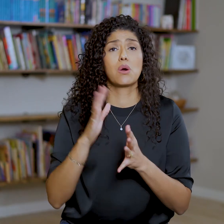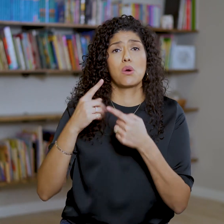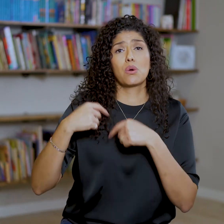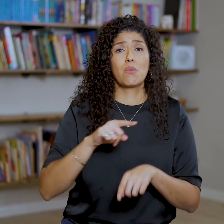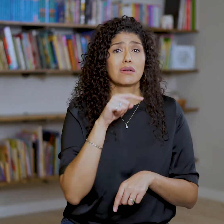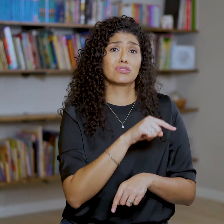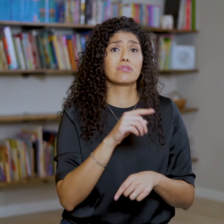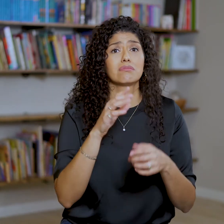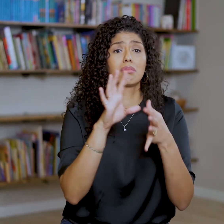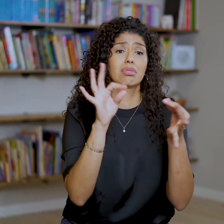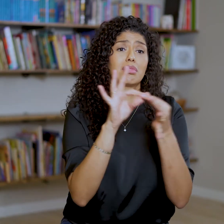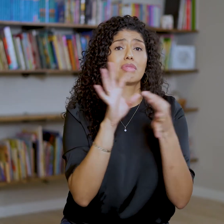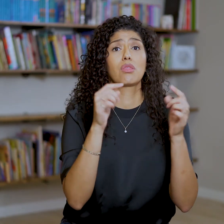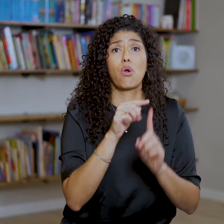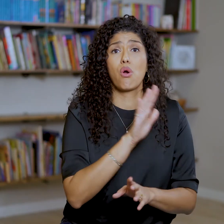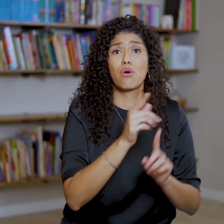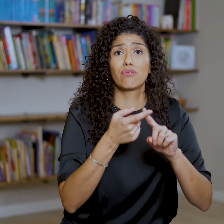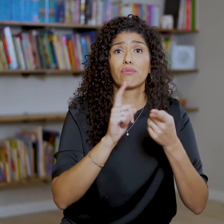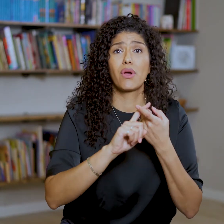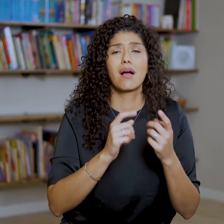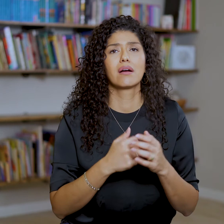As she’s telling her friends,